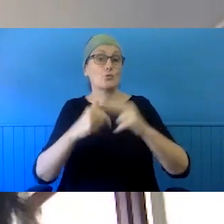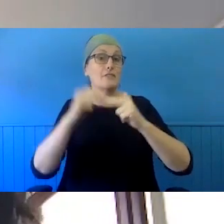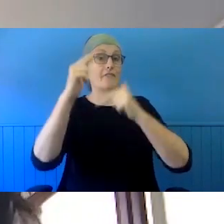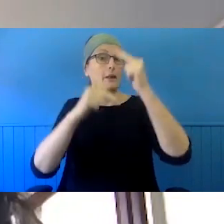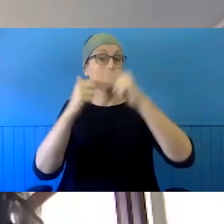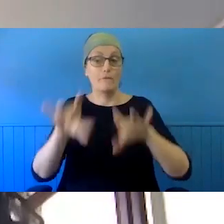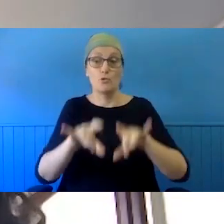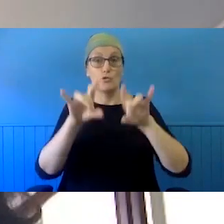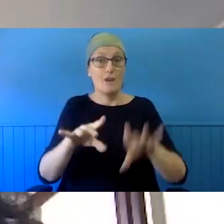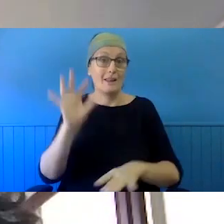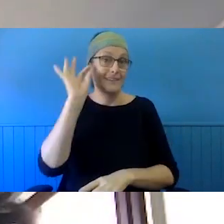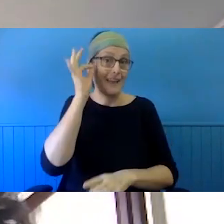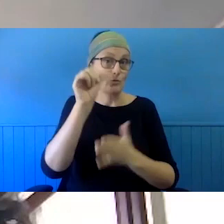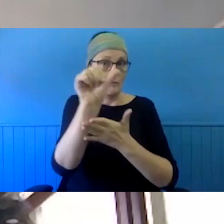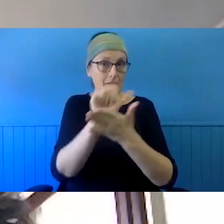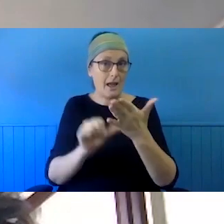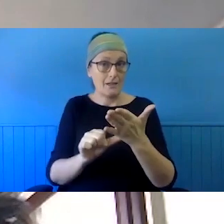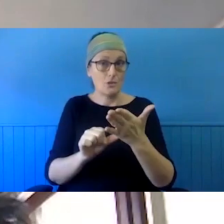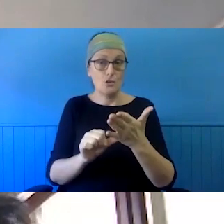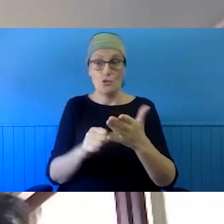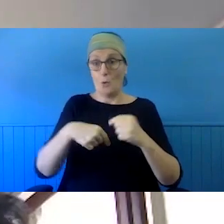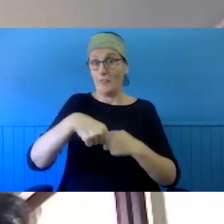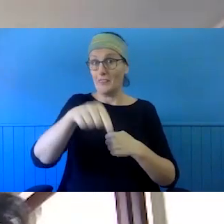podcast series, which profiles innovative approaches to